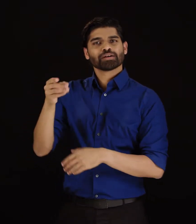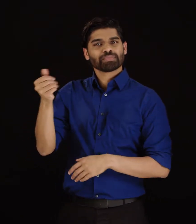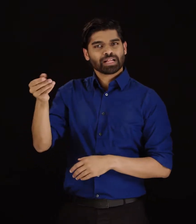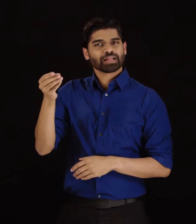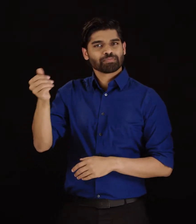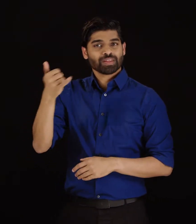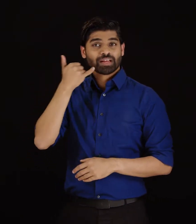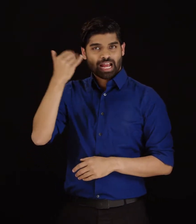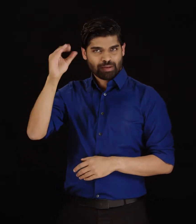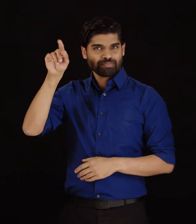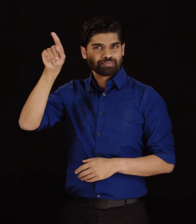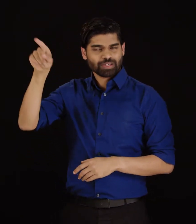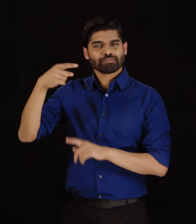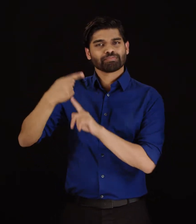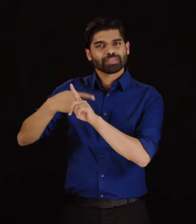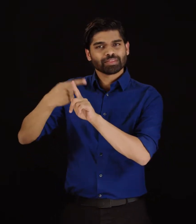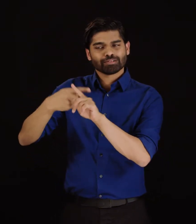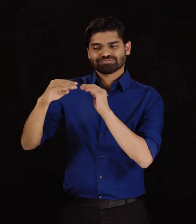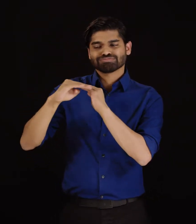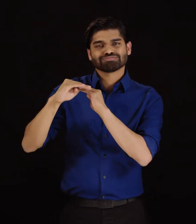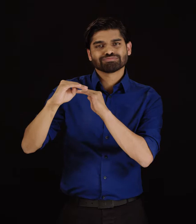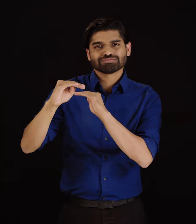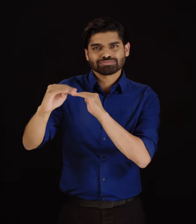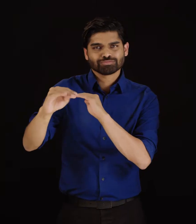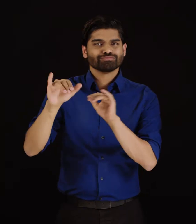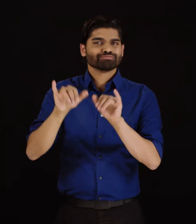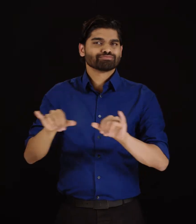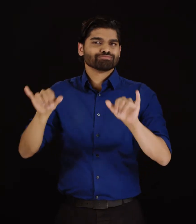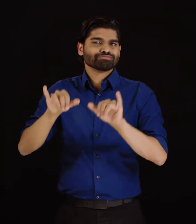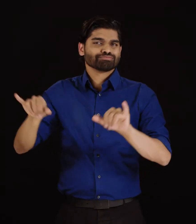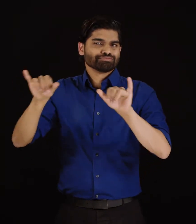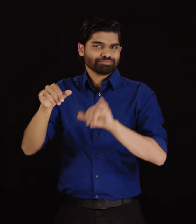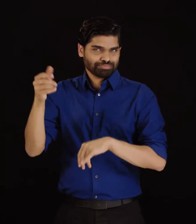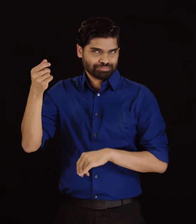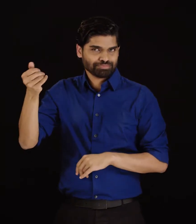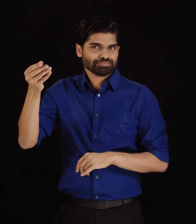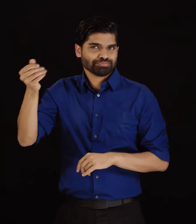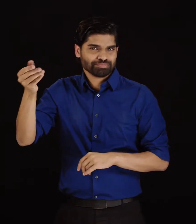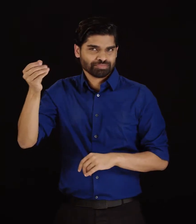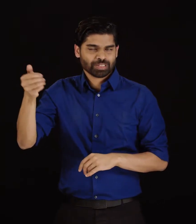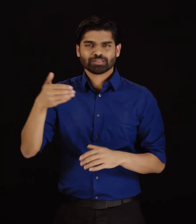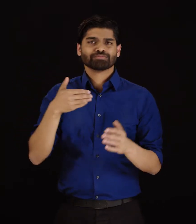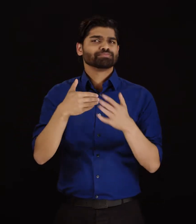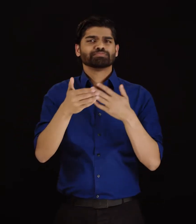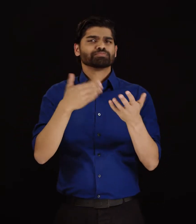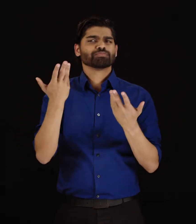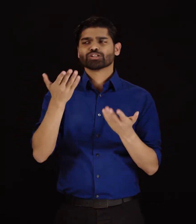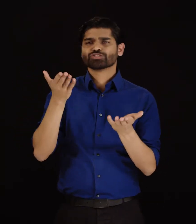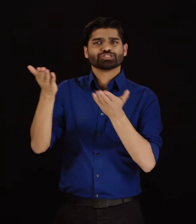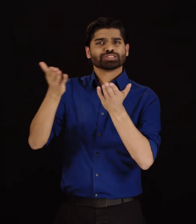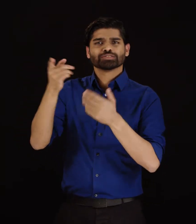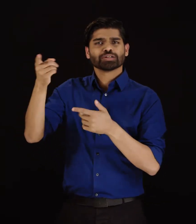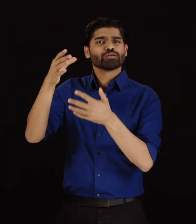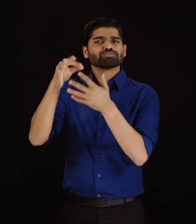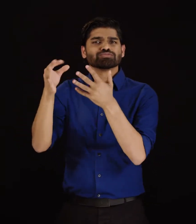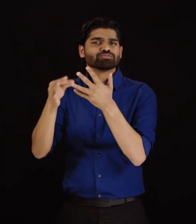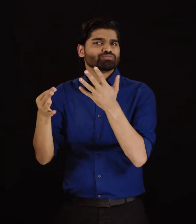they do not use optional services or incur any additional fees or overage charges. This charge may be subject to